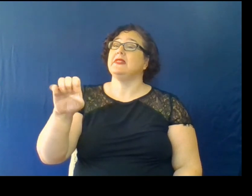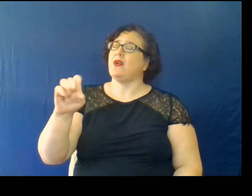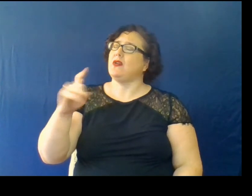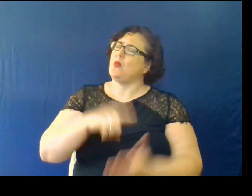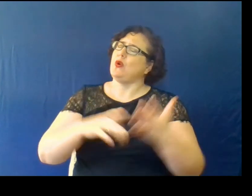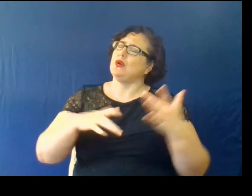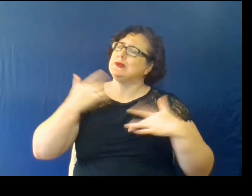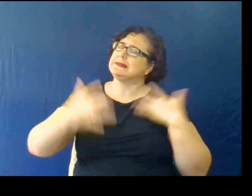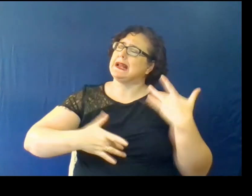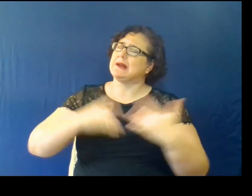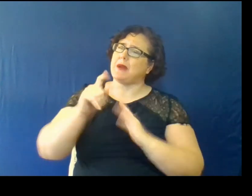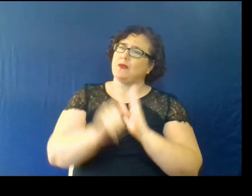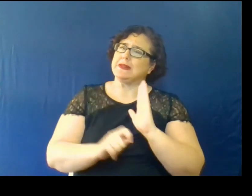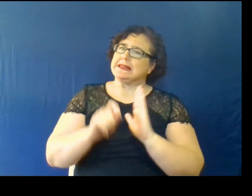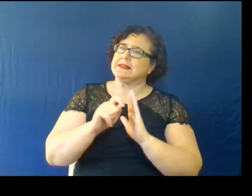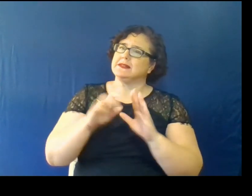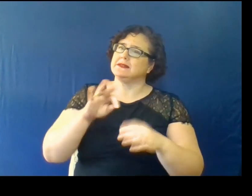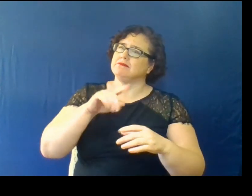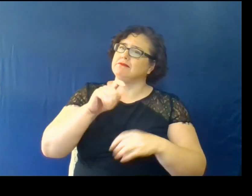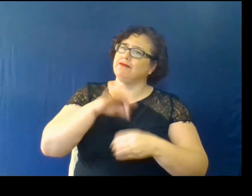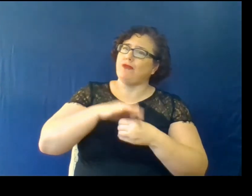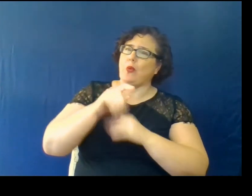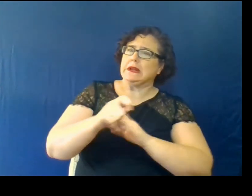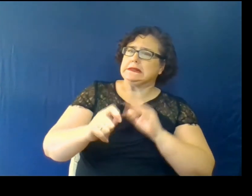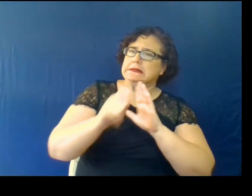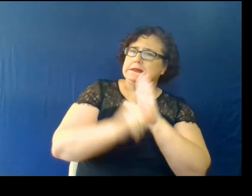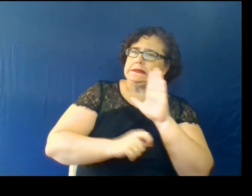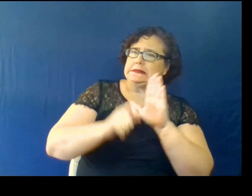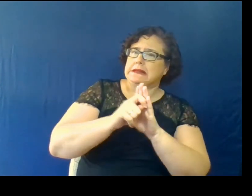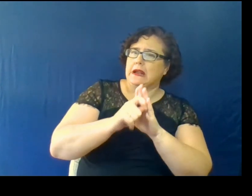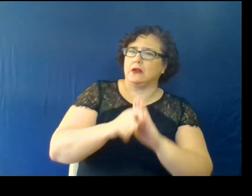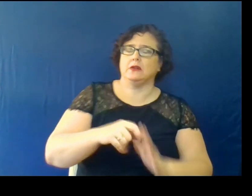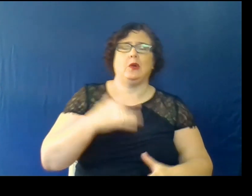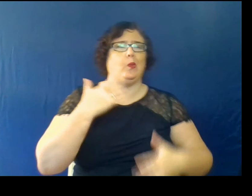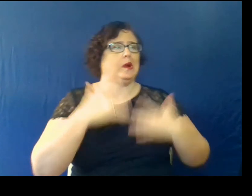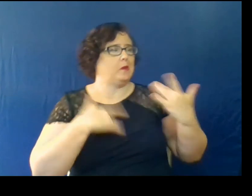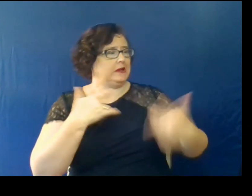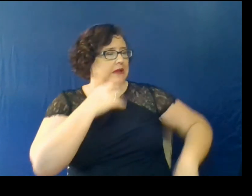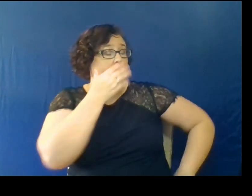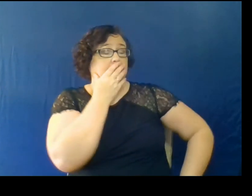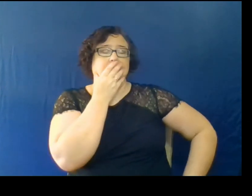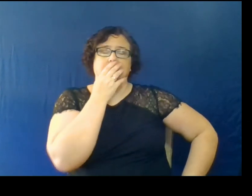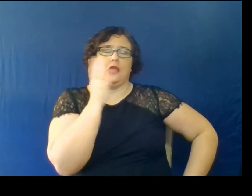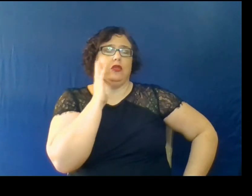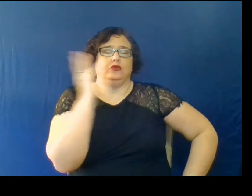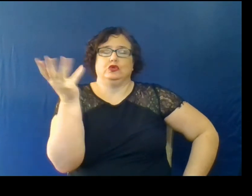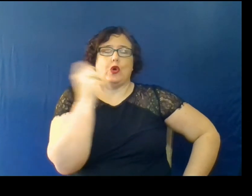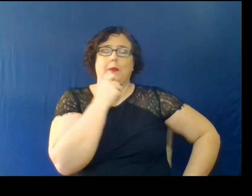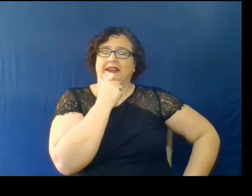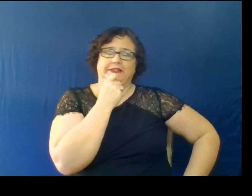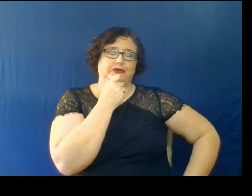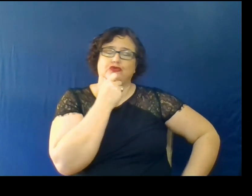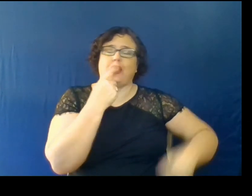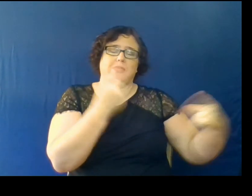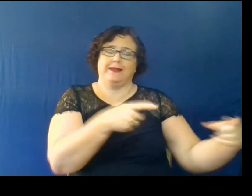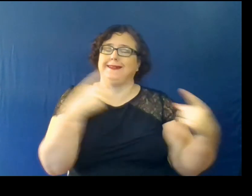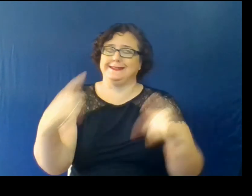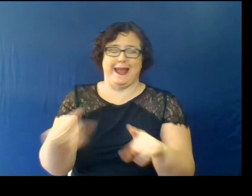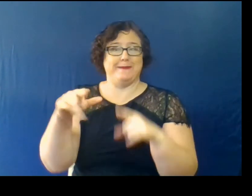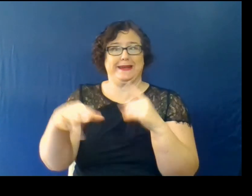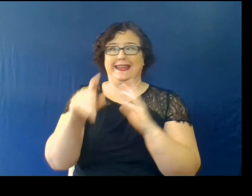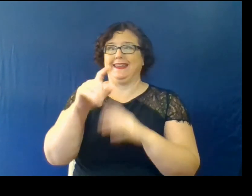What am I excited about? Honestly there's so much that is going on in this voting cycle that it's